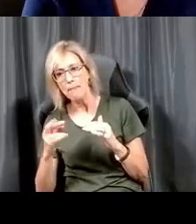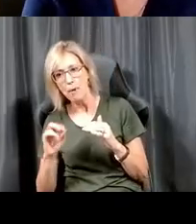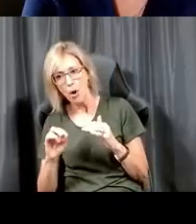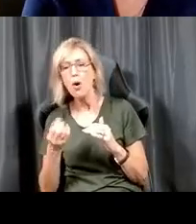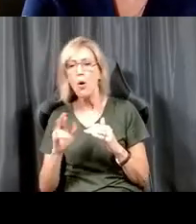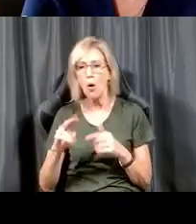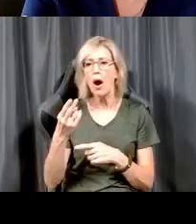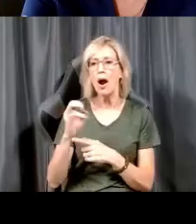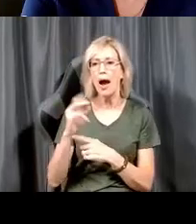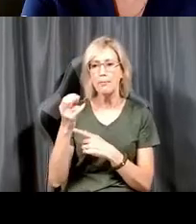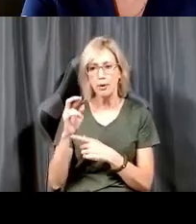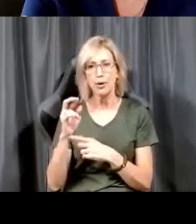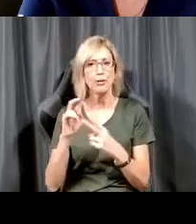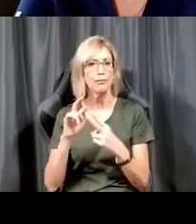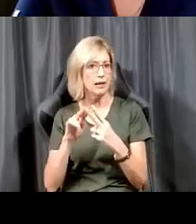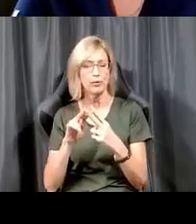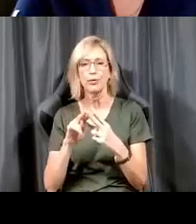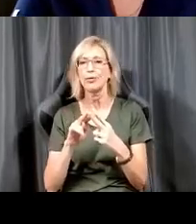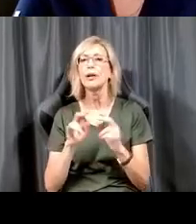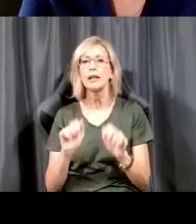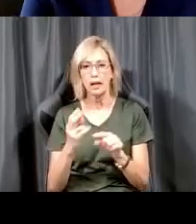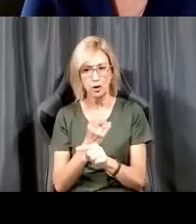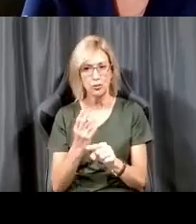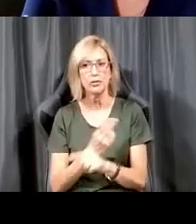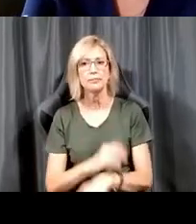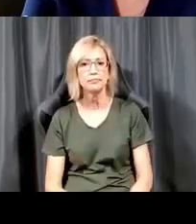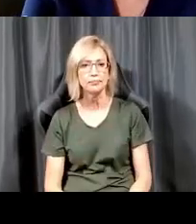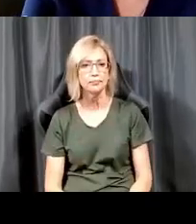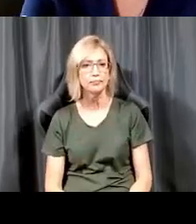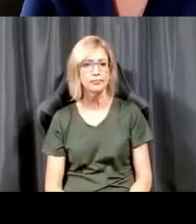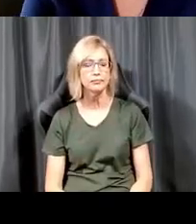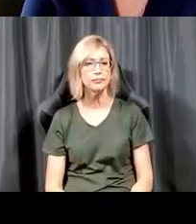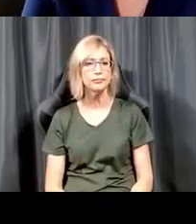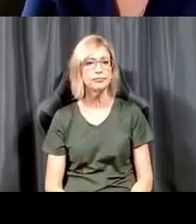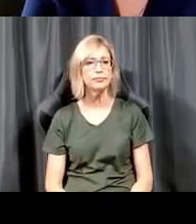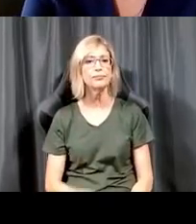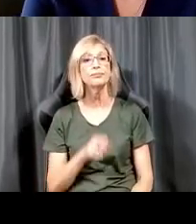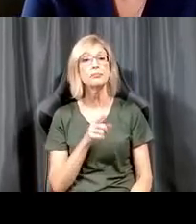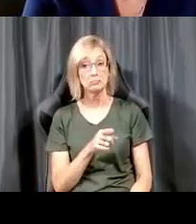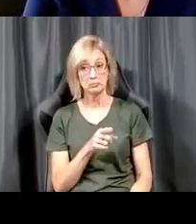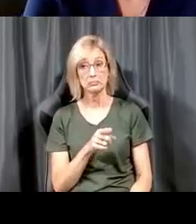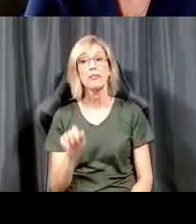hypersensitive individuals. This here is another type of toothbrush.